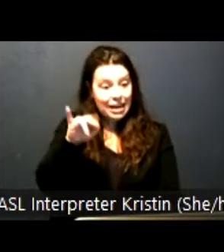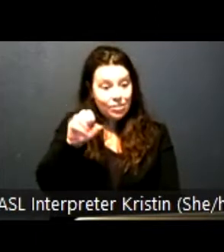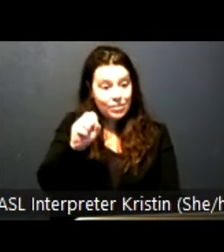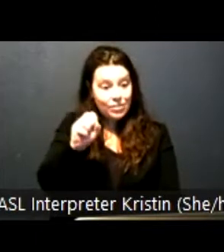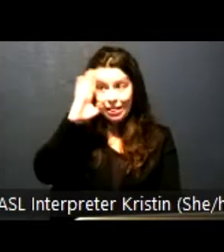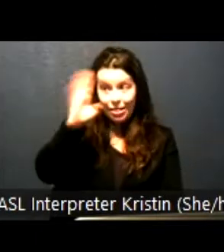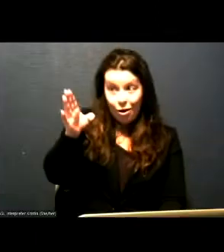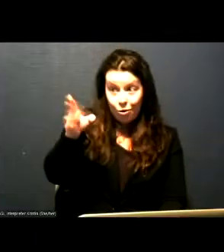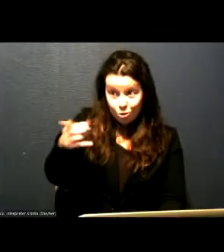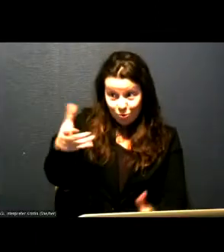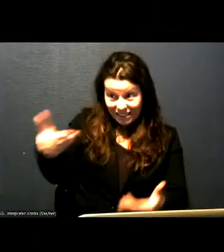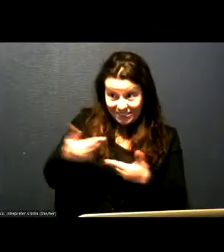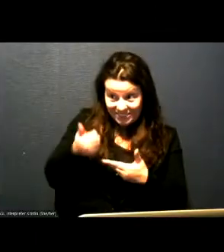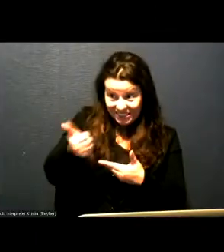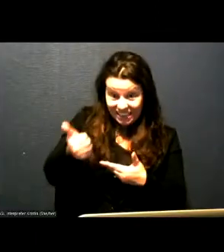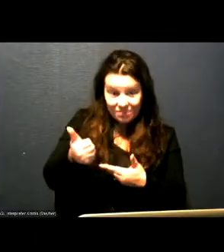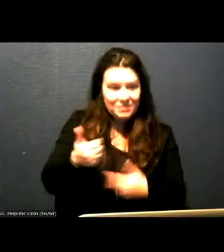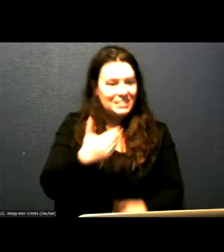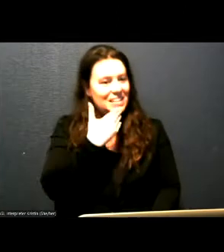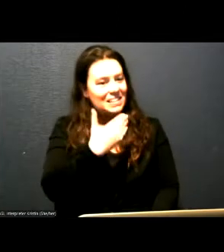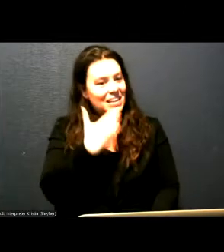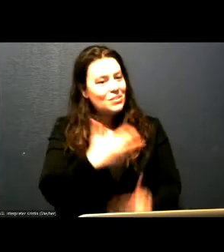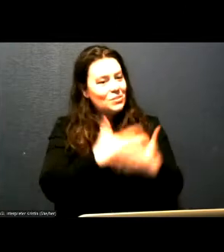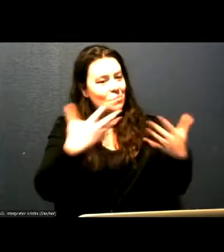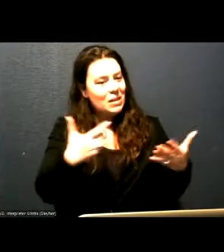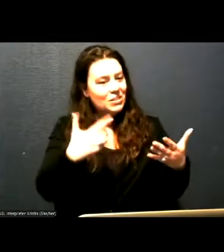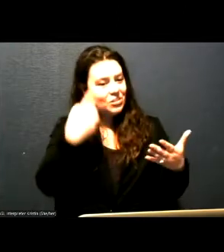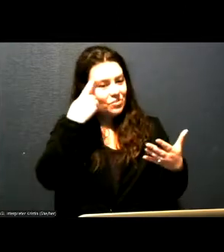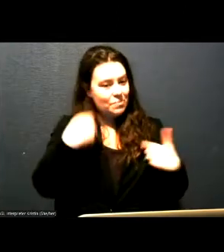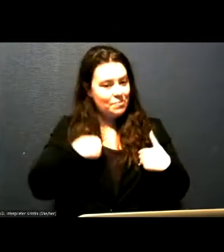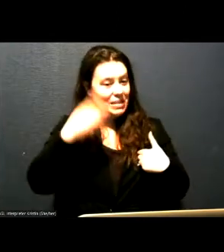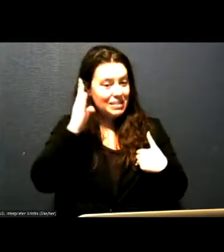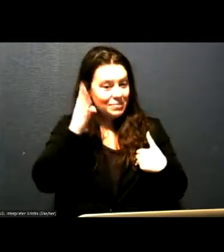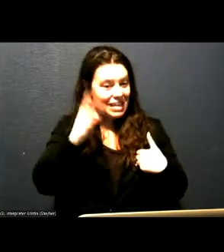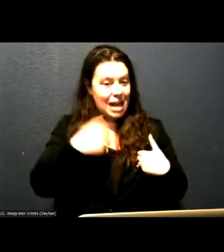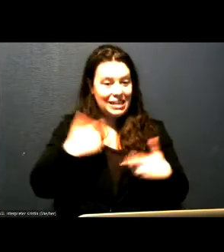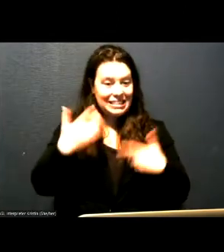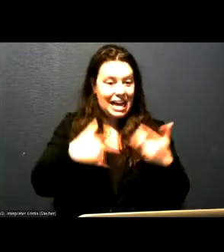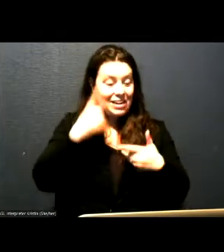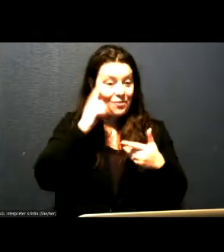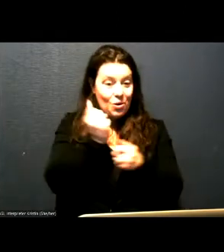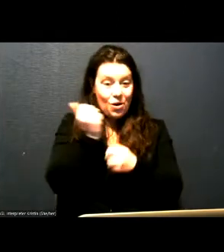Autumn-Lynn: Thank you so much for having me here. I’m excited for everyone on the line. I am Autumn-Lynn Harrison,